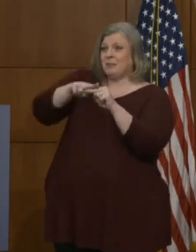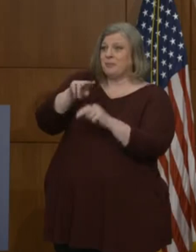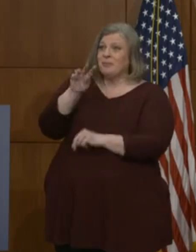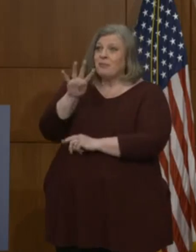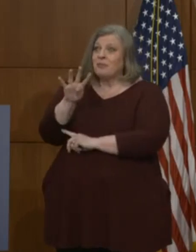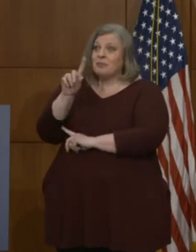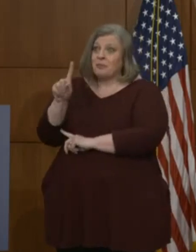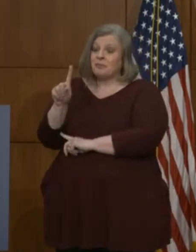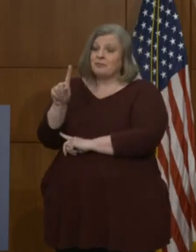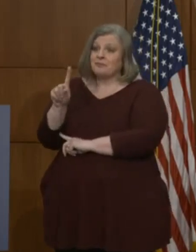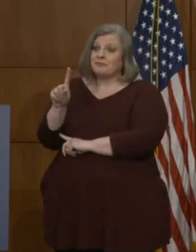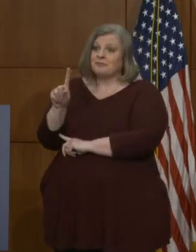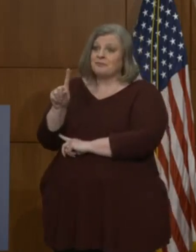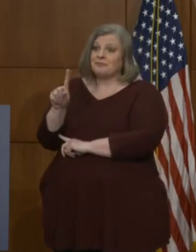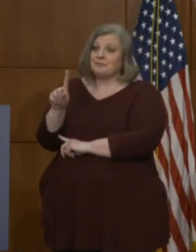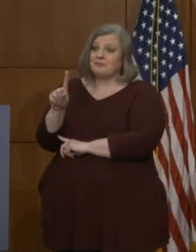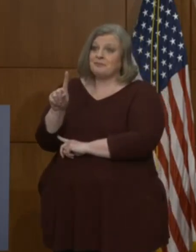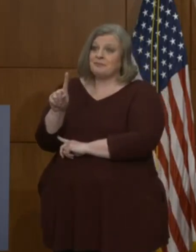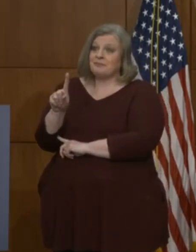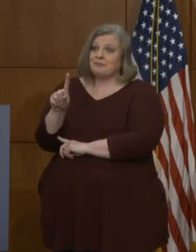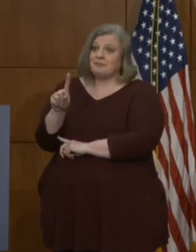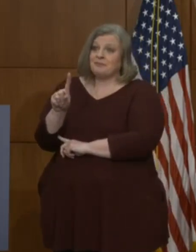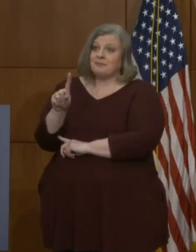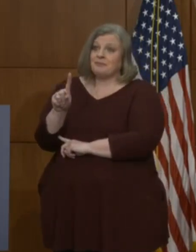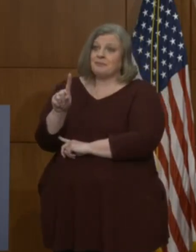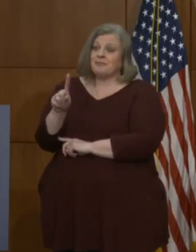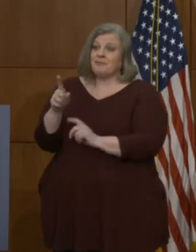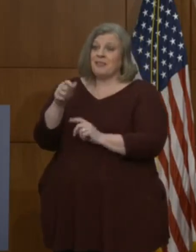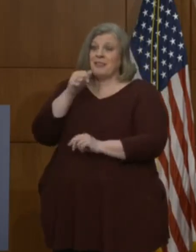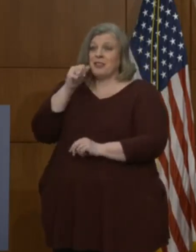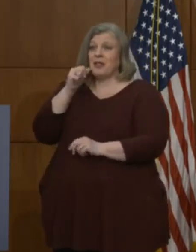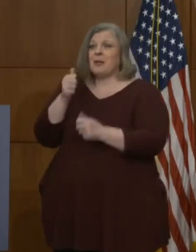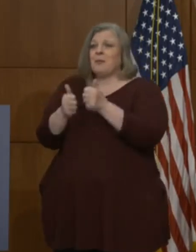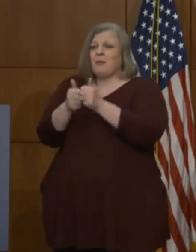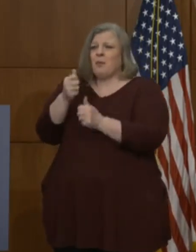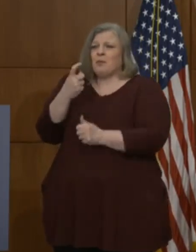EXPLAIN- IN MORE DETAIL THE JUMP IN THE NUMBER OF DEATHS JUMP IN THE NUMBER OF DEATHS PARTICULARLY THE- THIS MOST